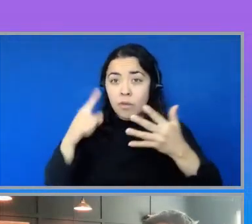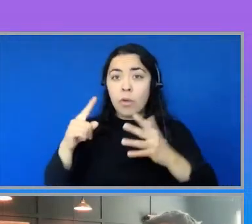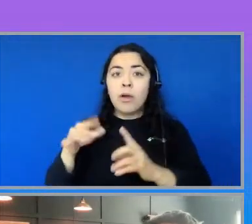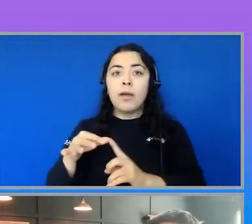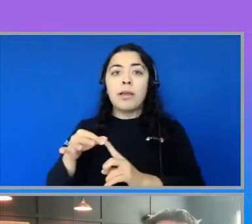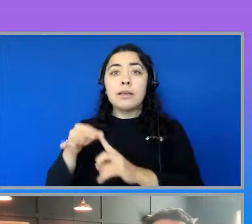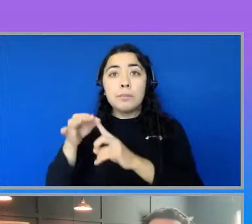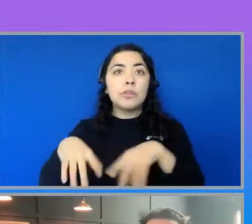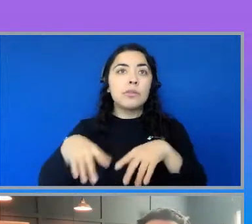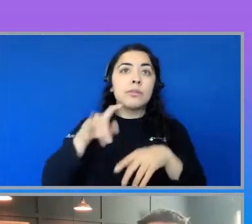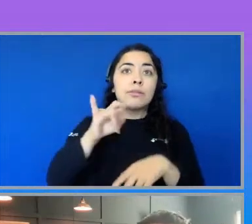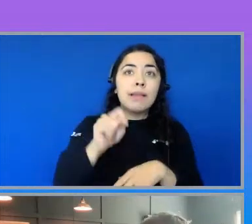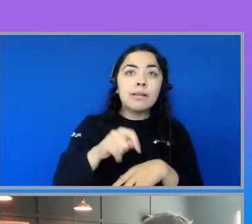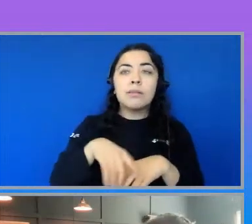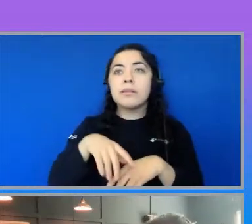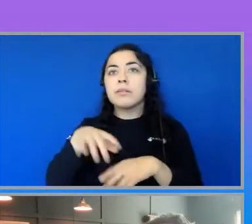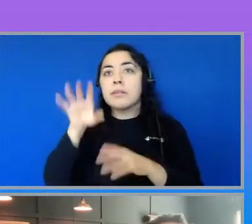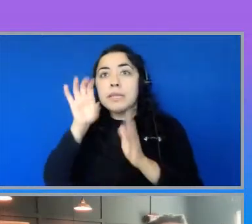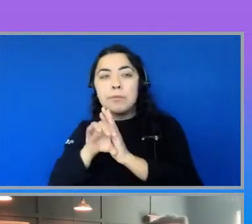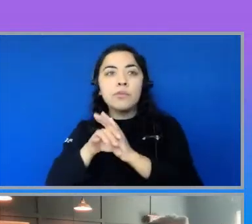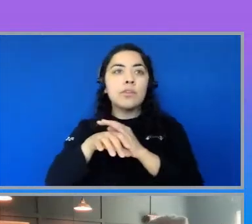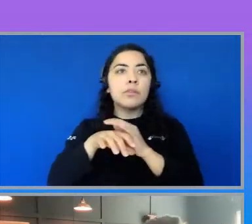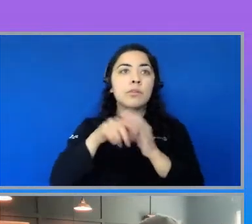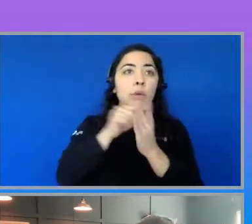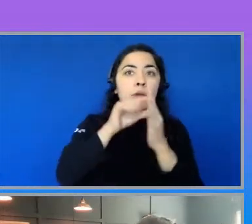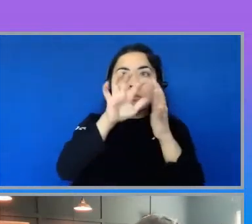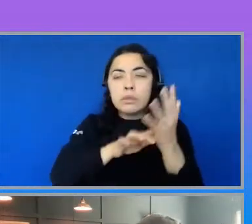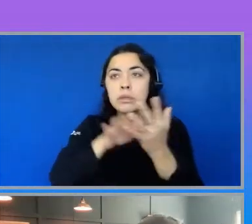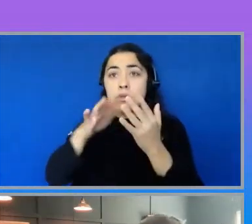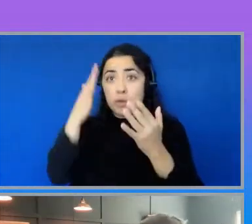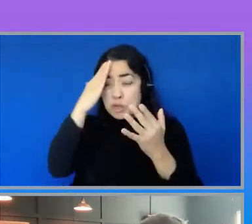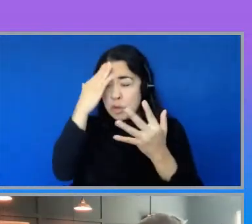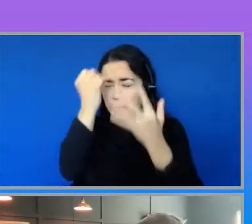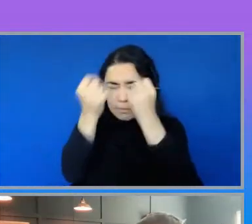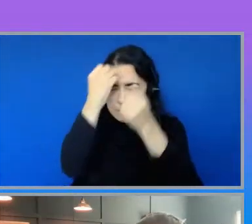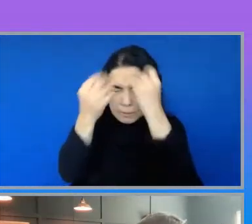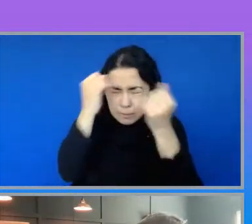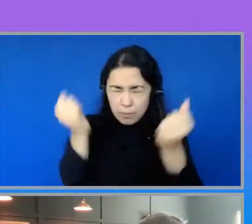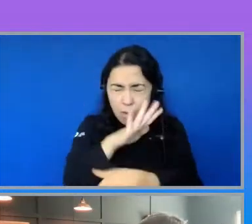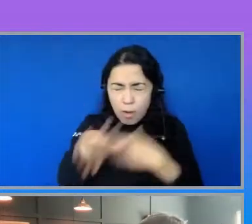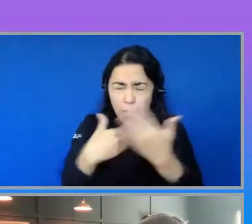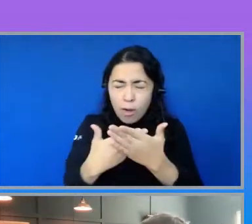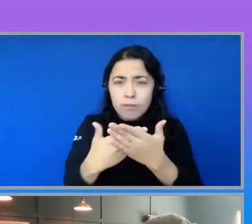for images? Do we know them all? It is absolutely okay if we